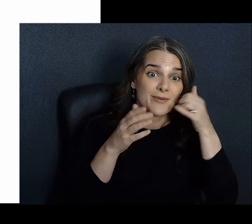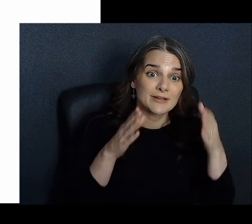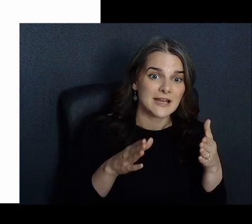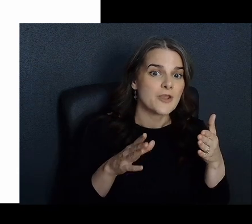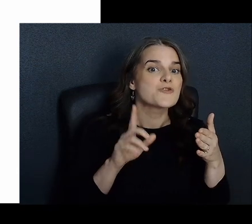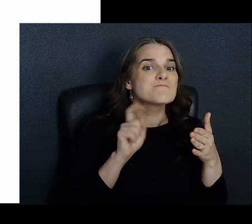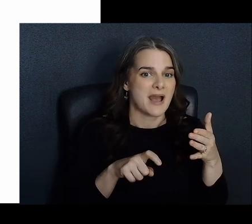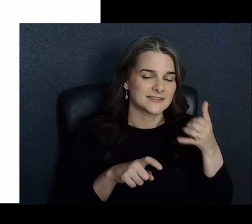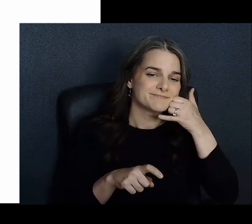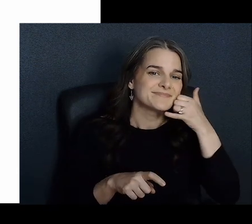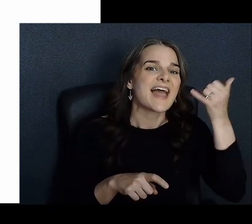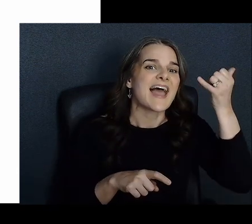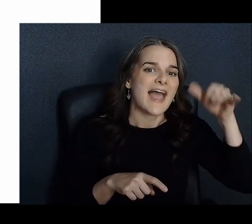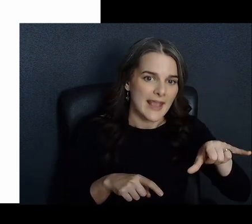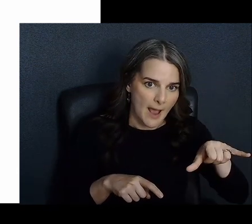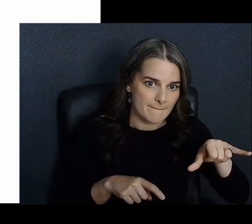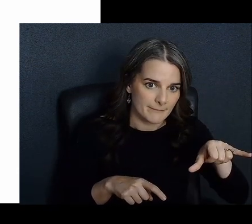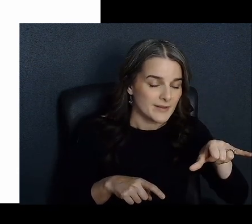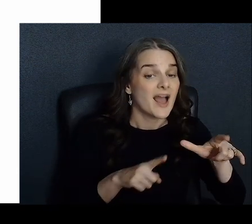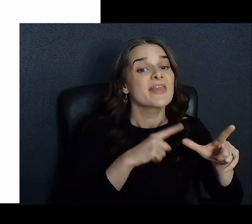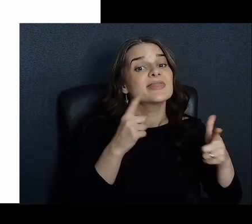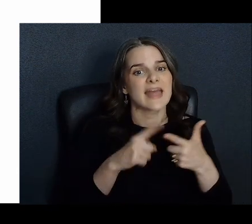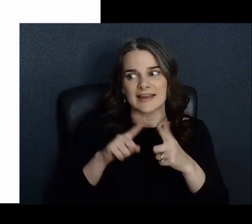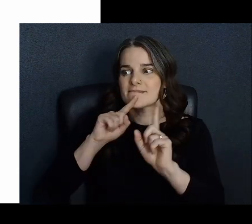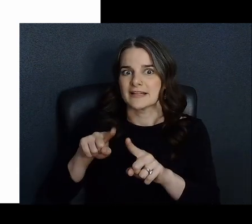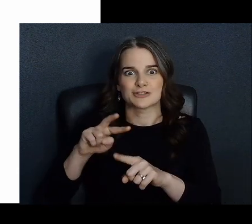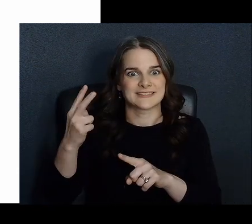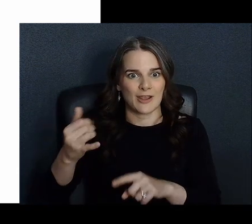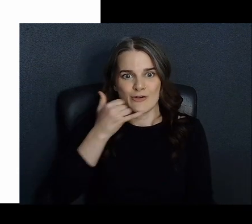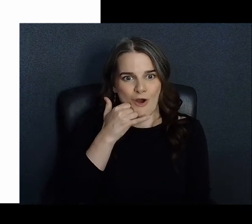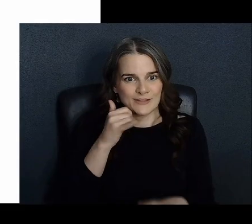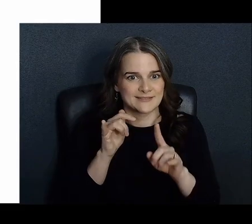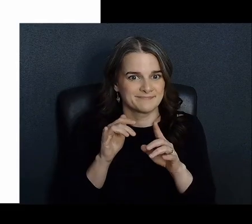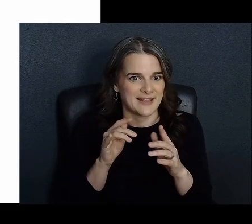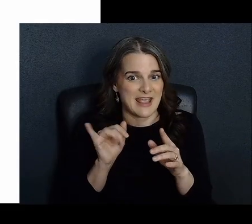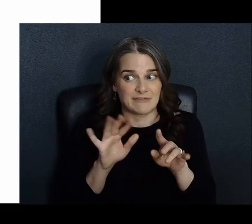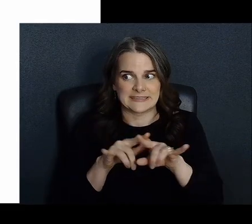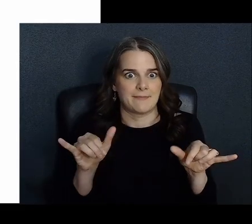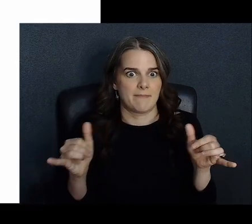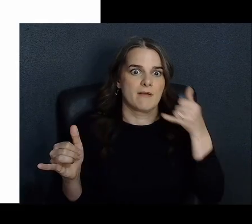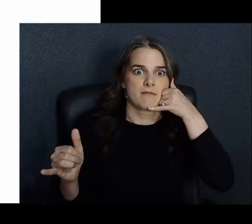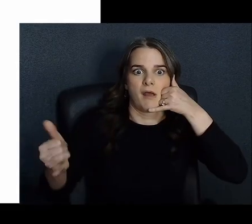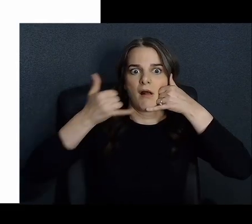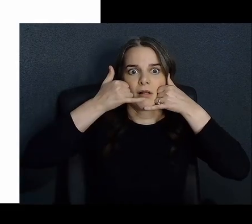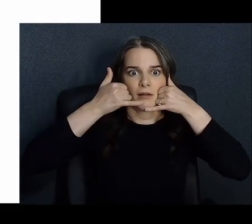to answer the second call. So little things like that, which again, if you don't know enough about how